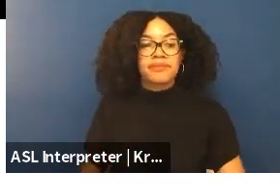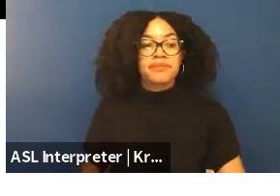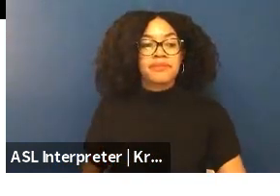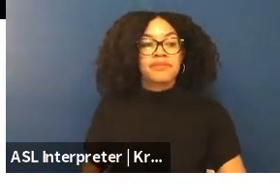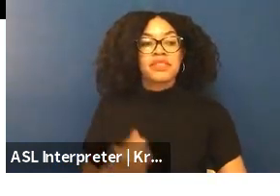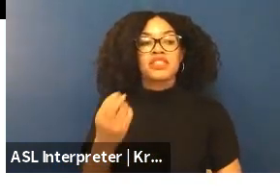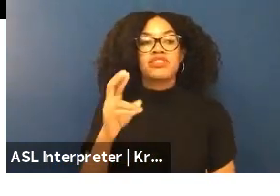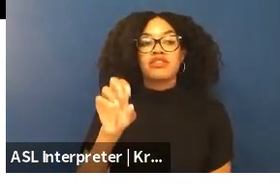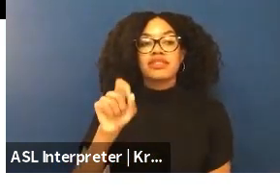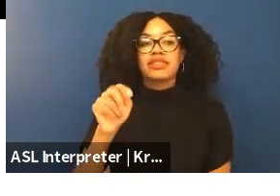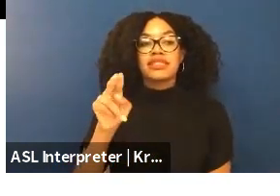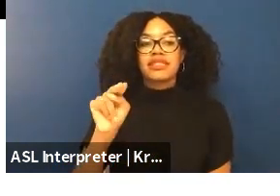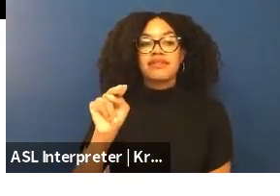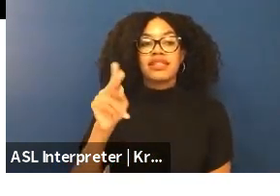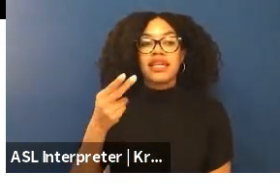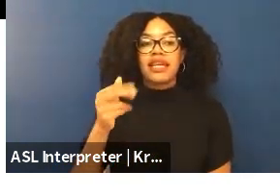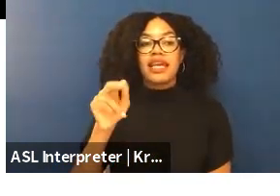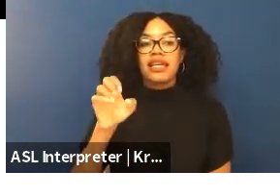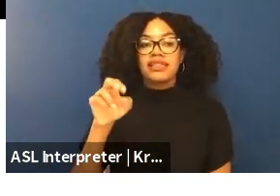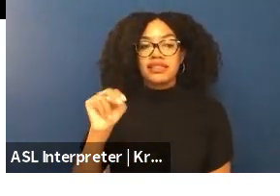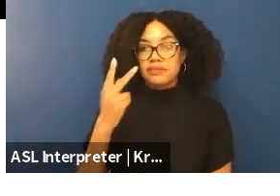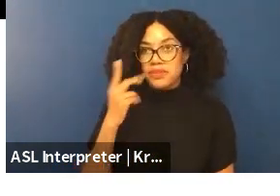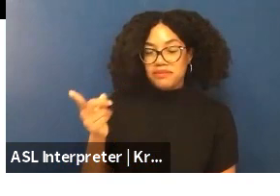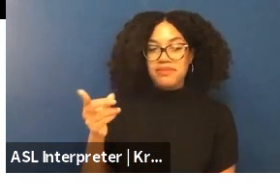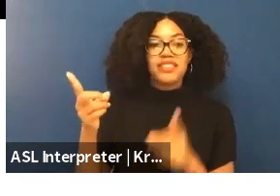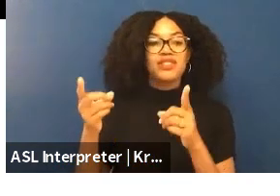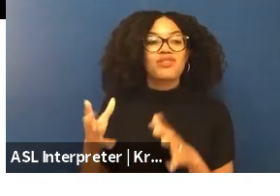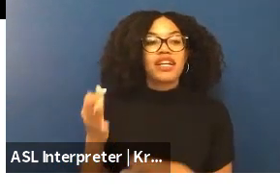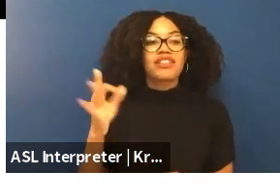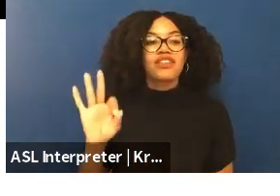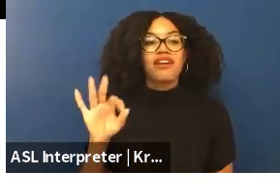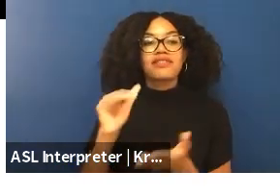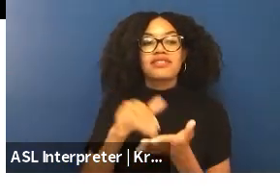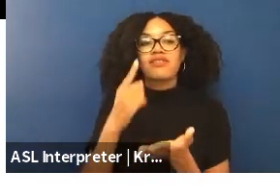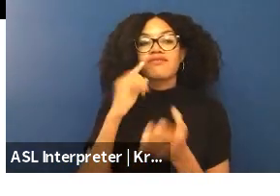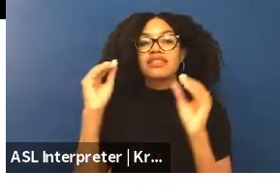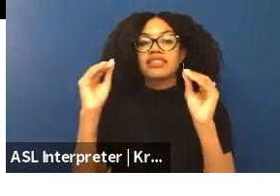University. You can see him as well. Among his responsibilities, he oversees instructional